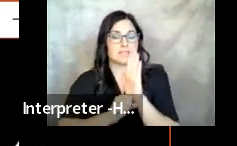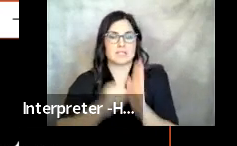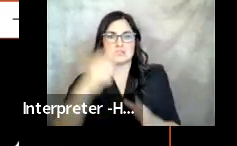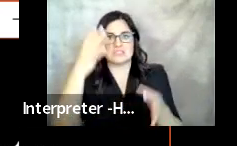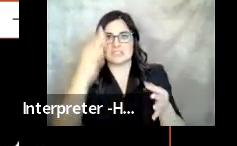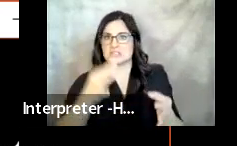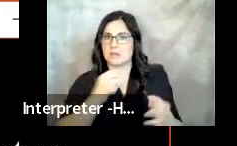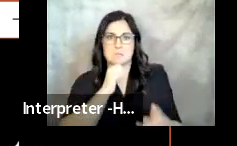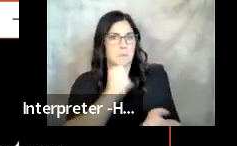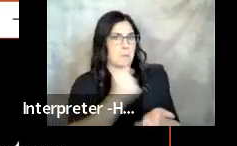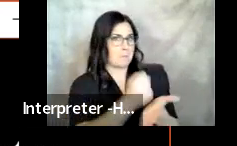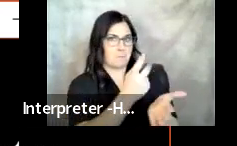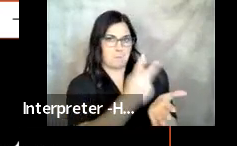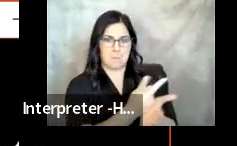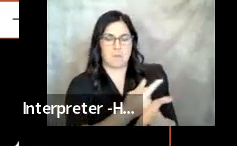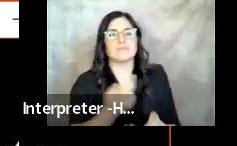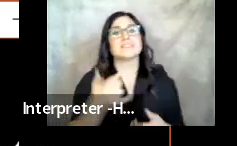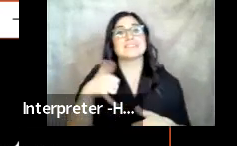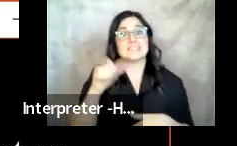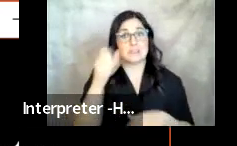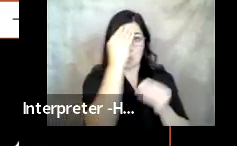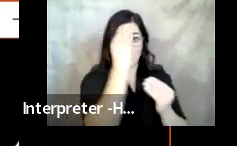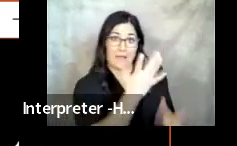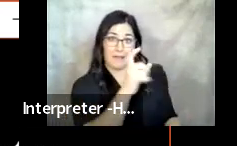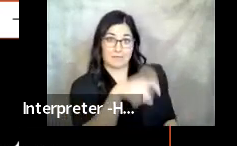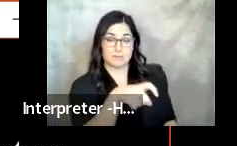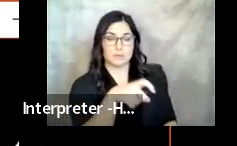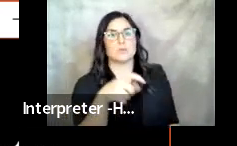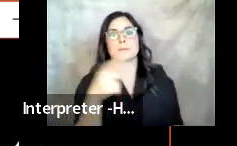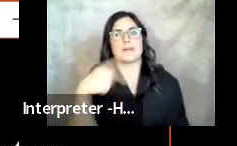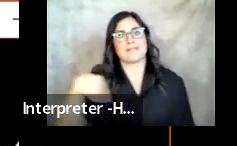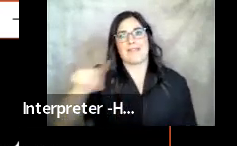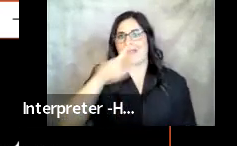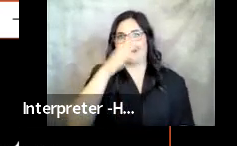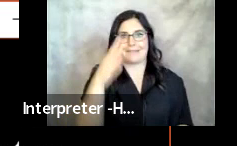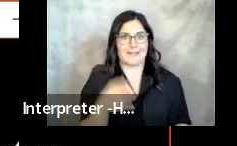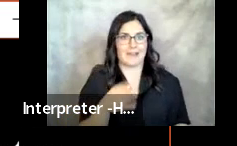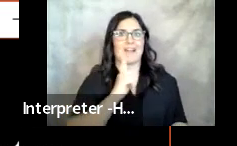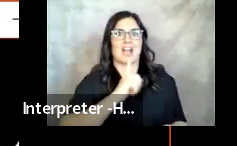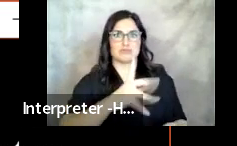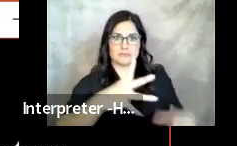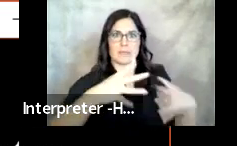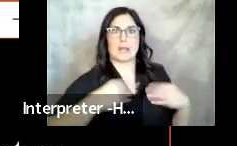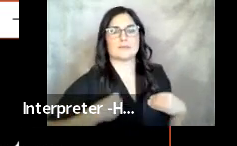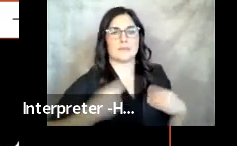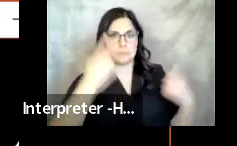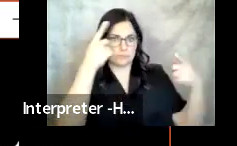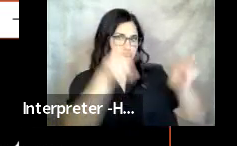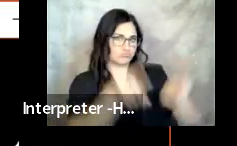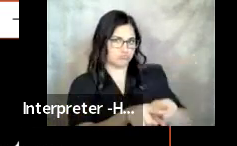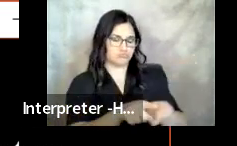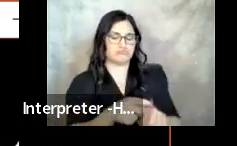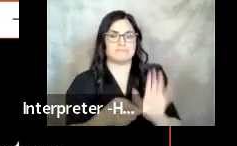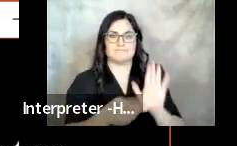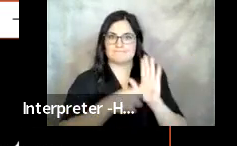13th Amendment, they. Still have to obey it. But they never. Got around to ratifying. It. The last state. To finally.